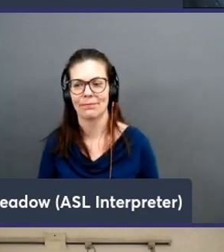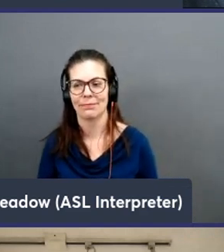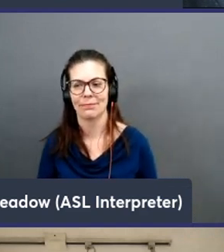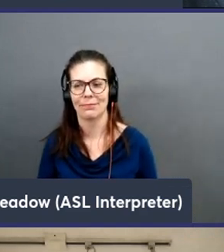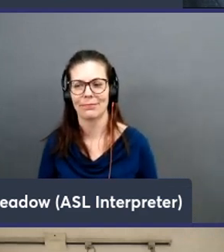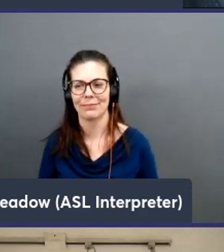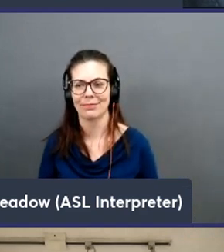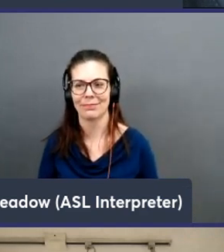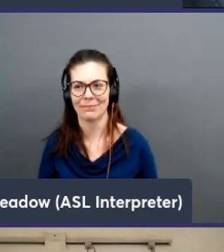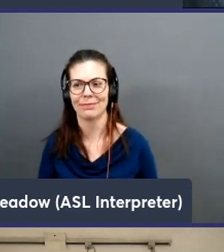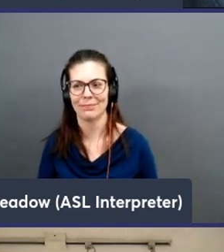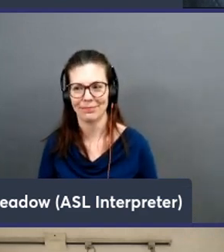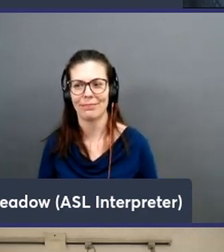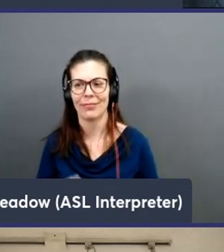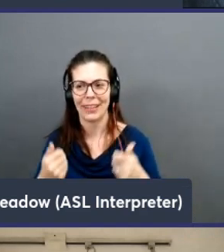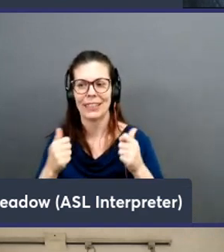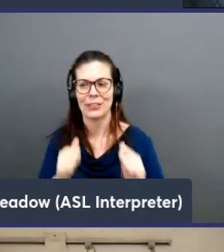I tried adding more layers to the...